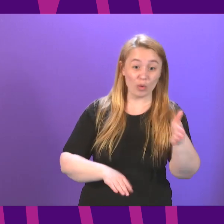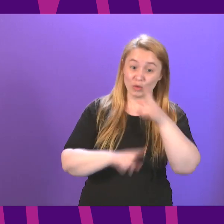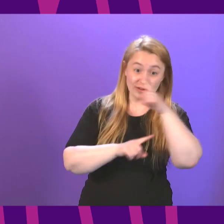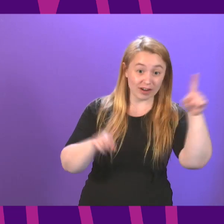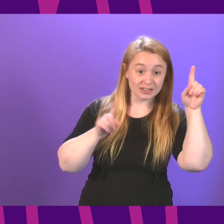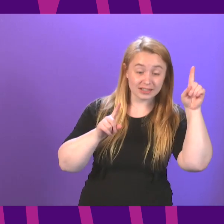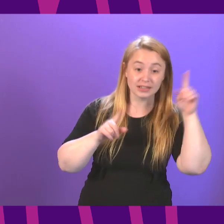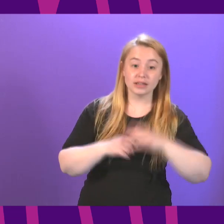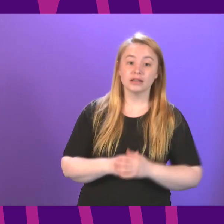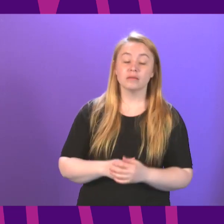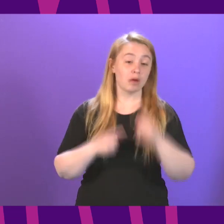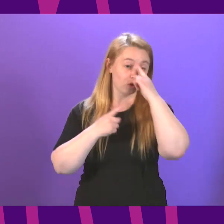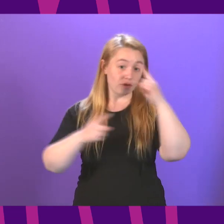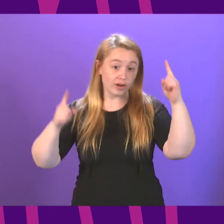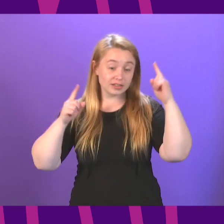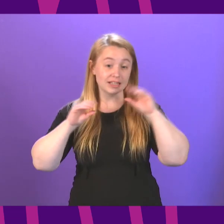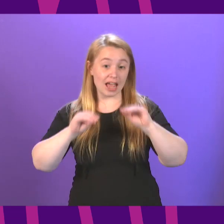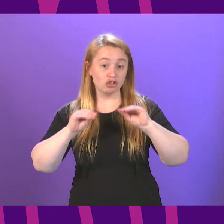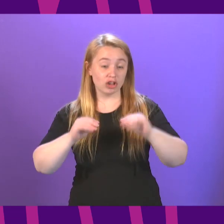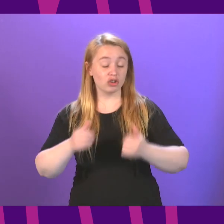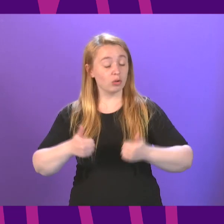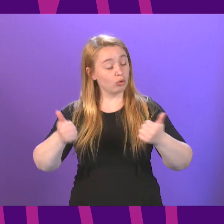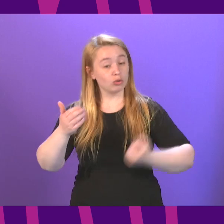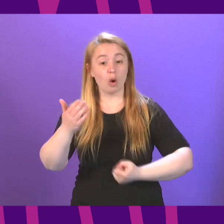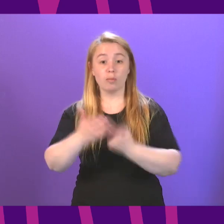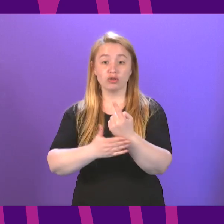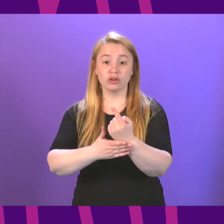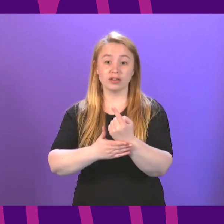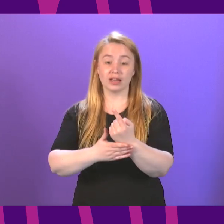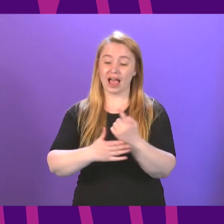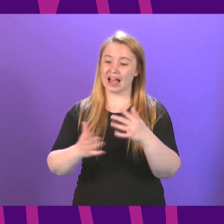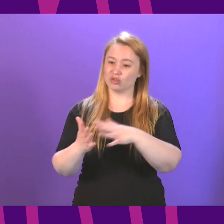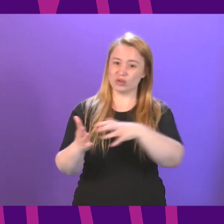of a university education, it would be wrong for me to take that opportunity away from others.